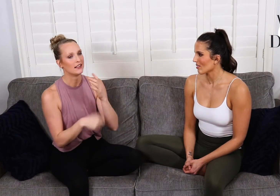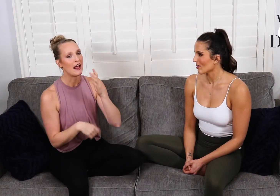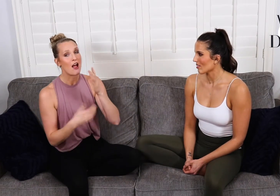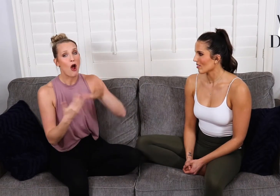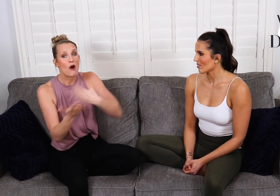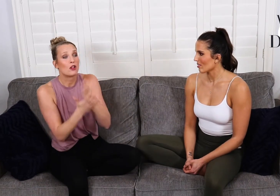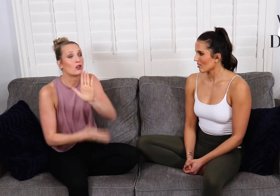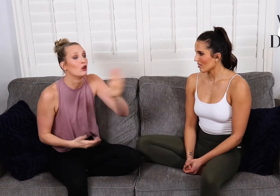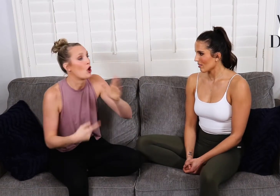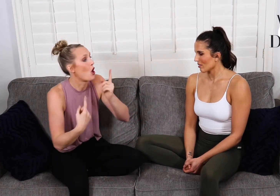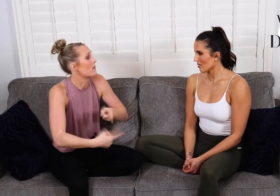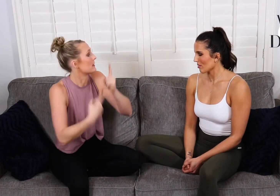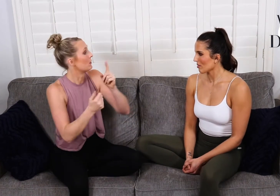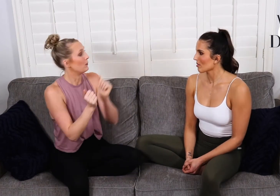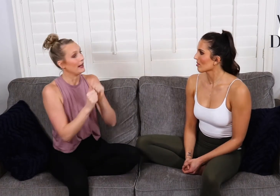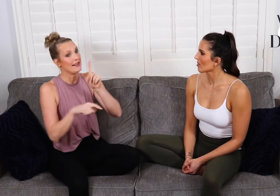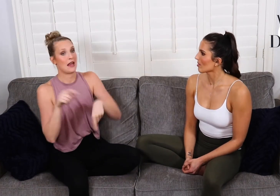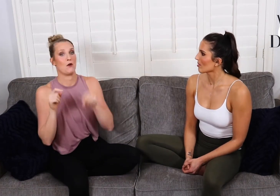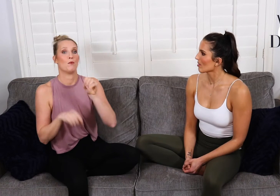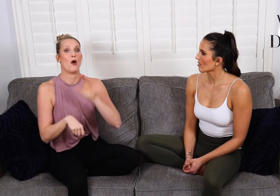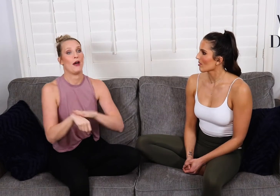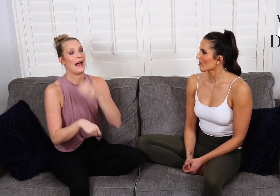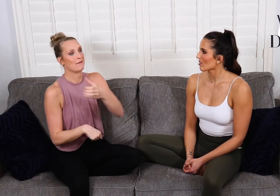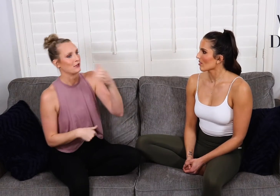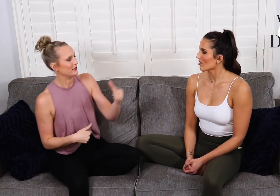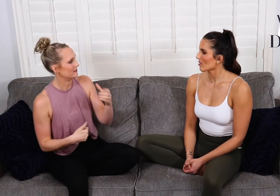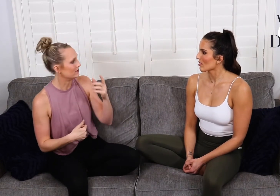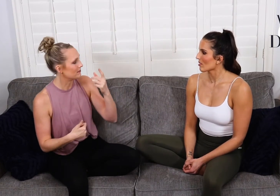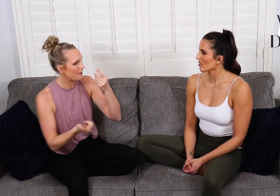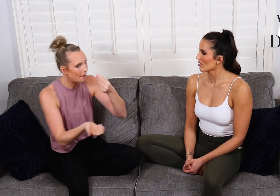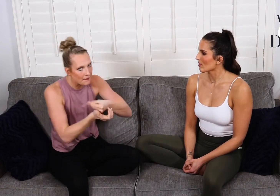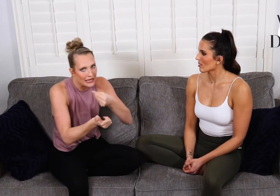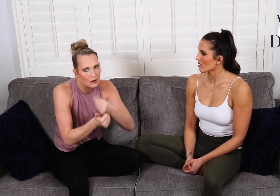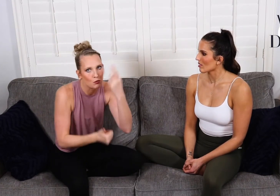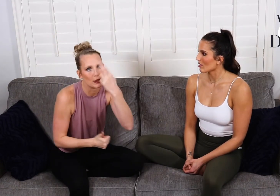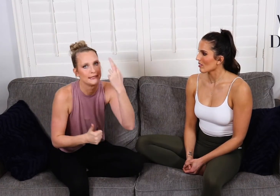just really interesting all their arguments. It's about not being able to put on closed captioning